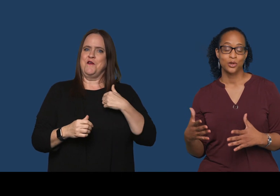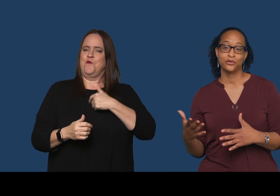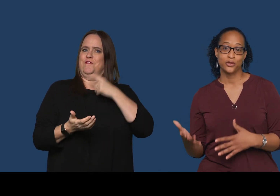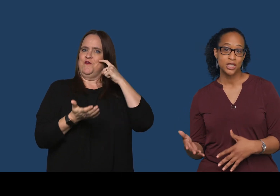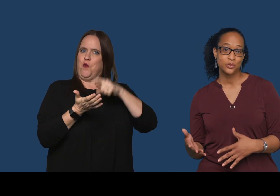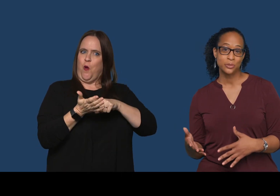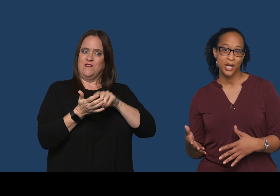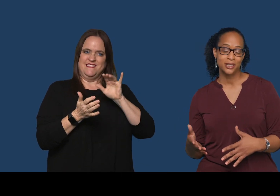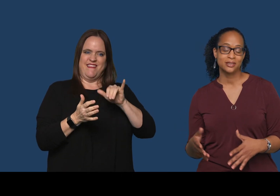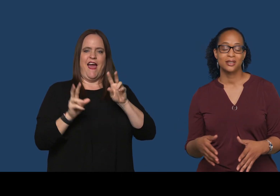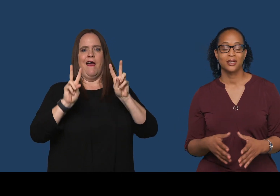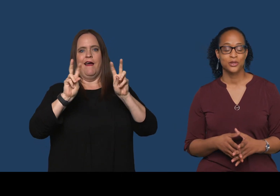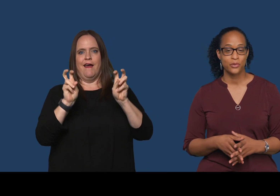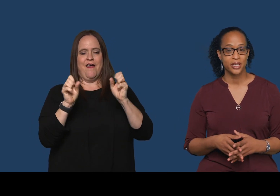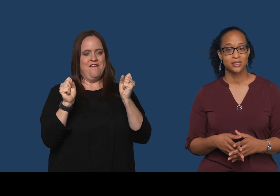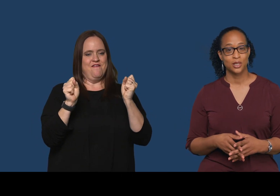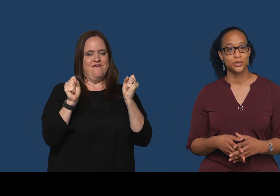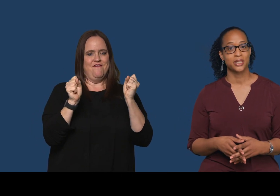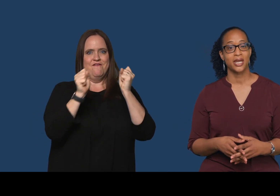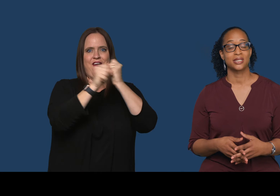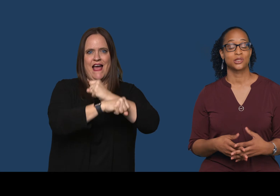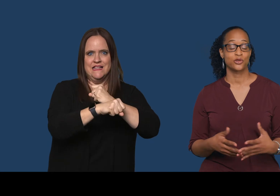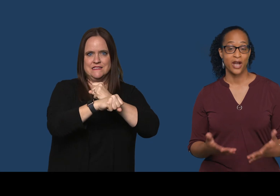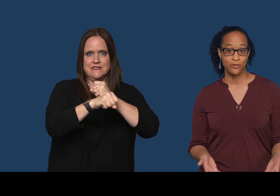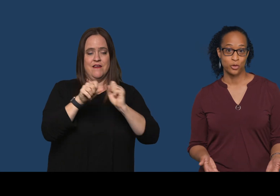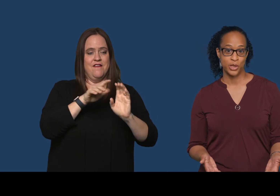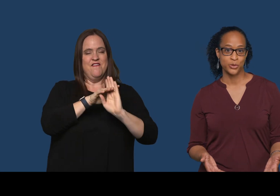or freeze response otherwise known as survival mode.